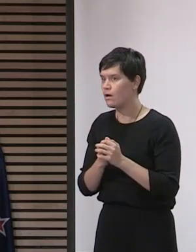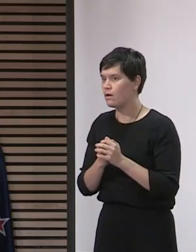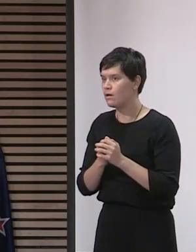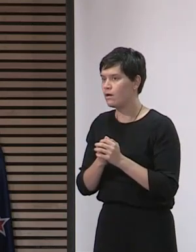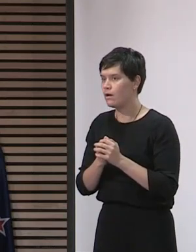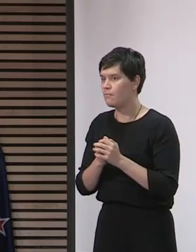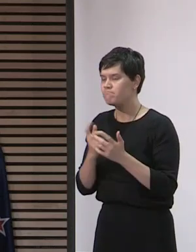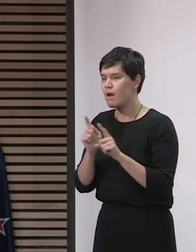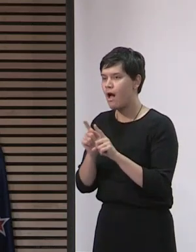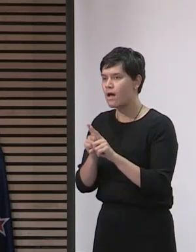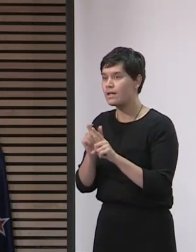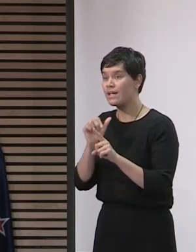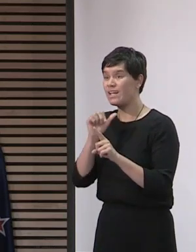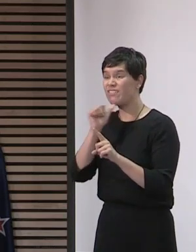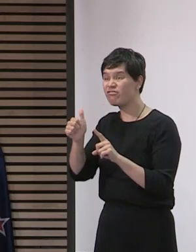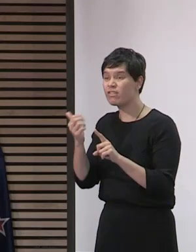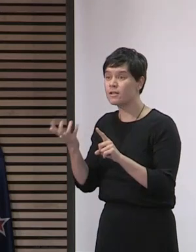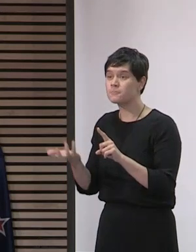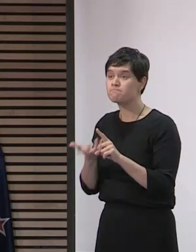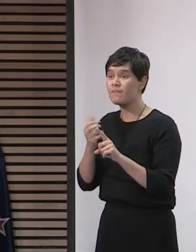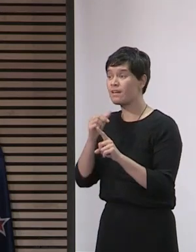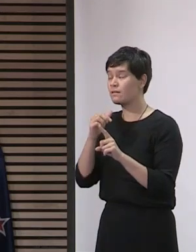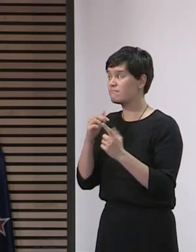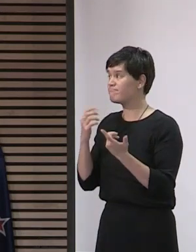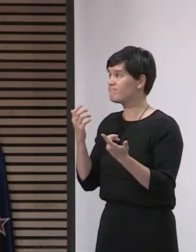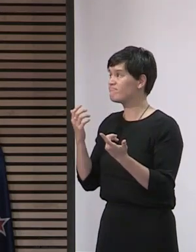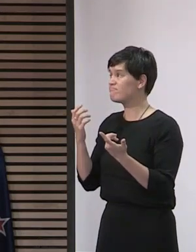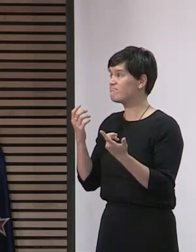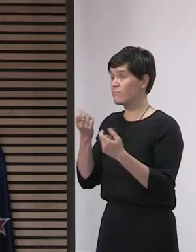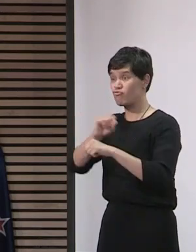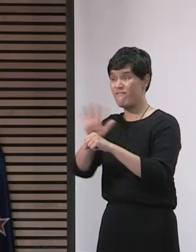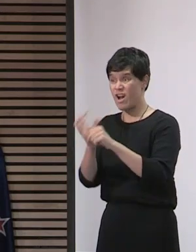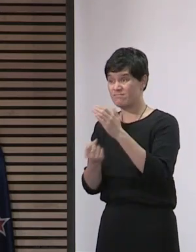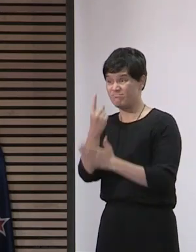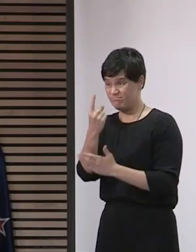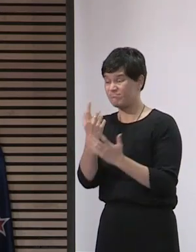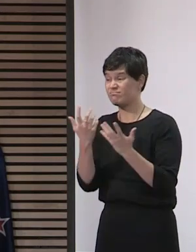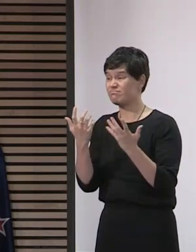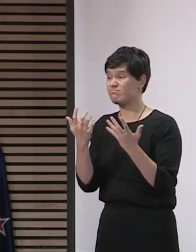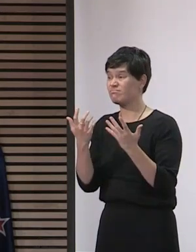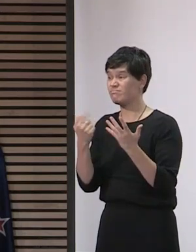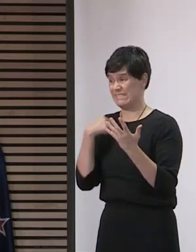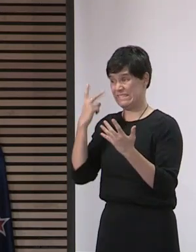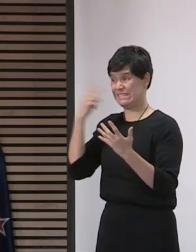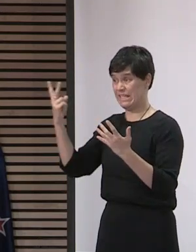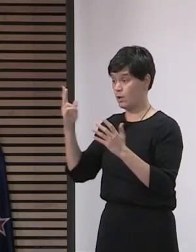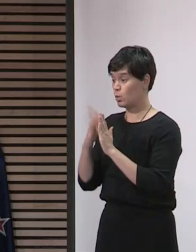management, our financial position, with an eye to being in the shaky isles. That's why